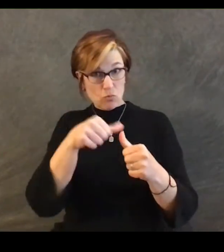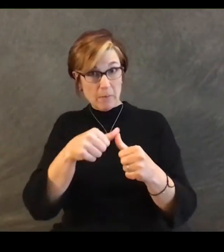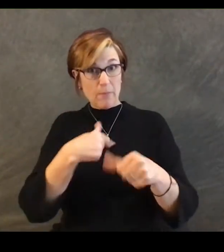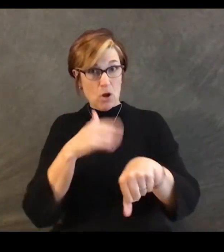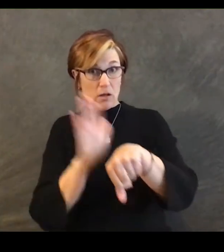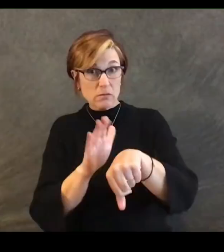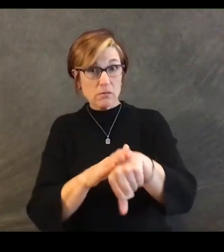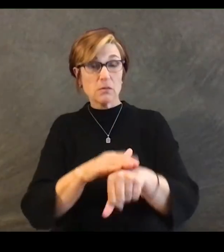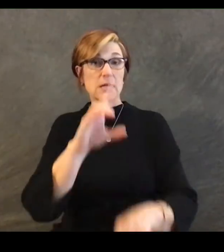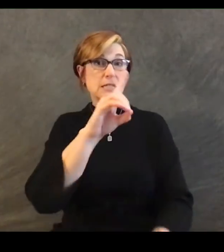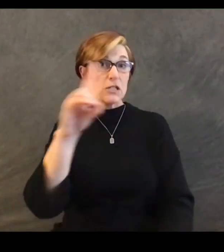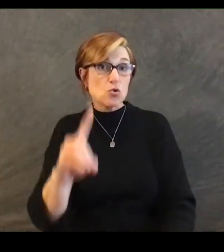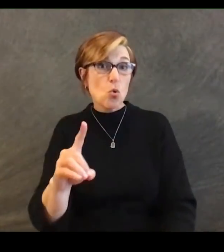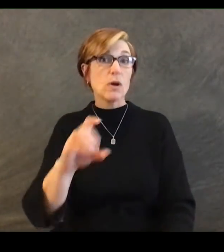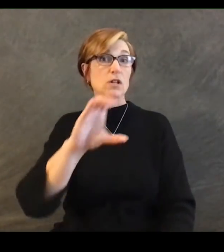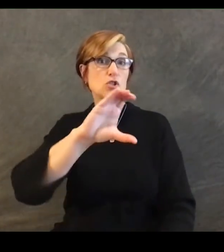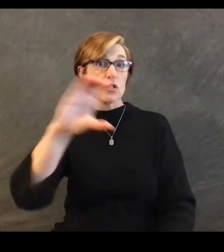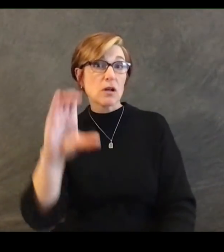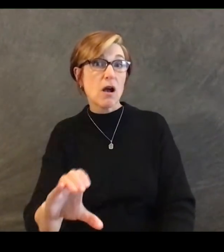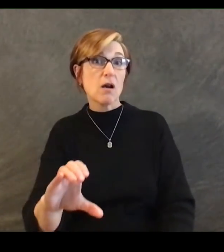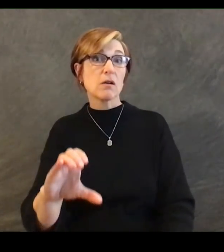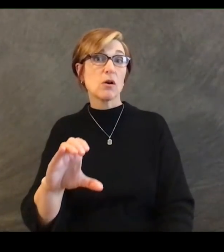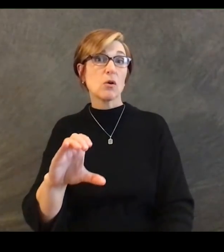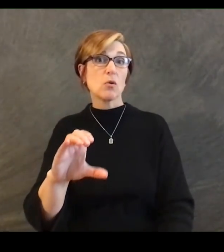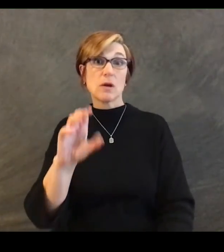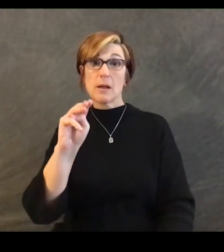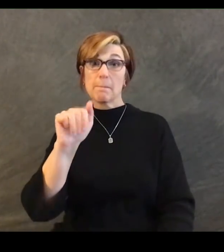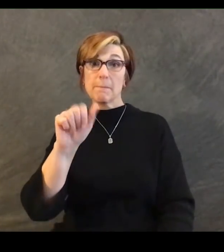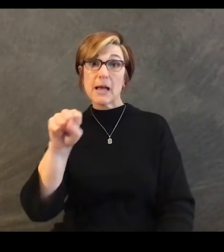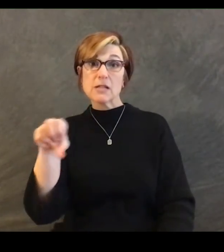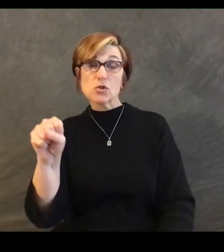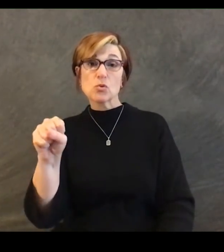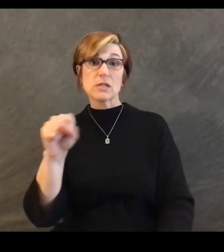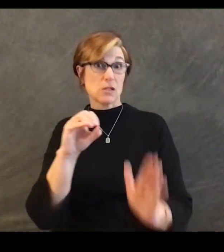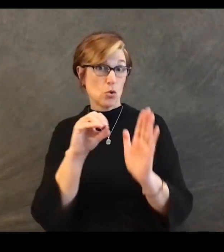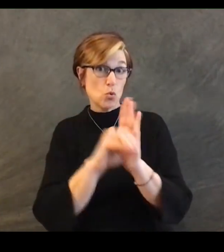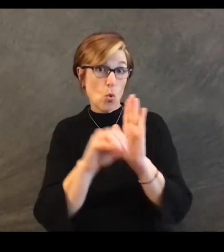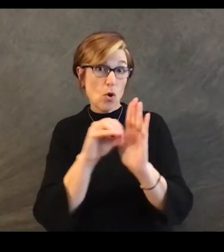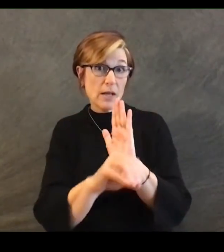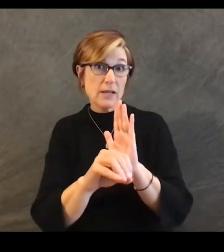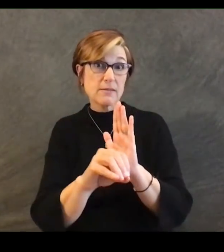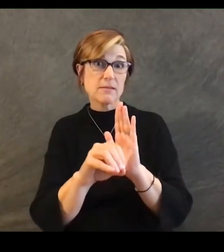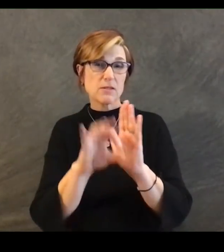start to see changes in Massachusetts New Orleans continues to be a problem of